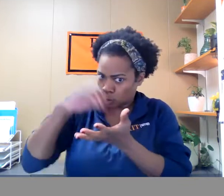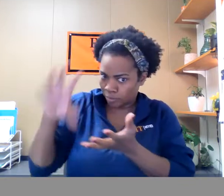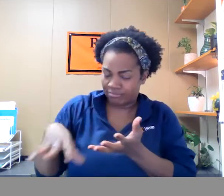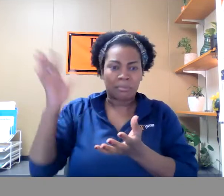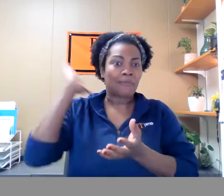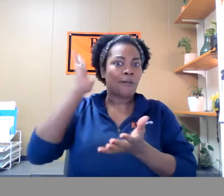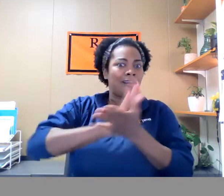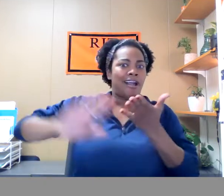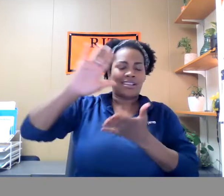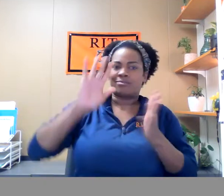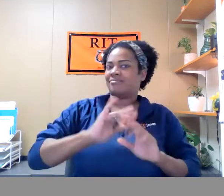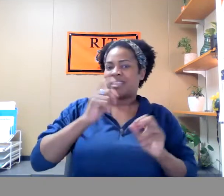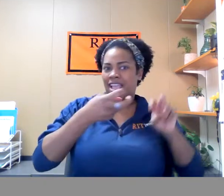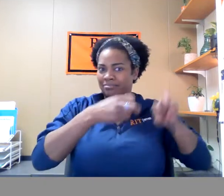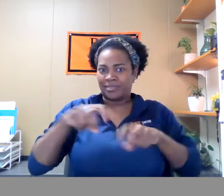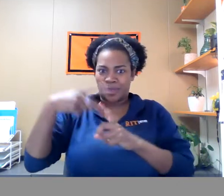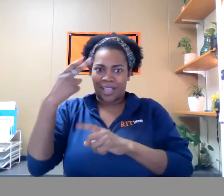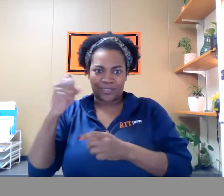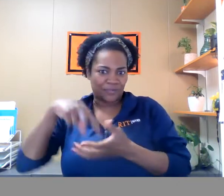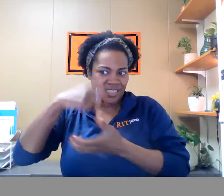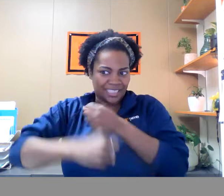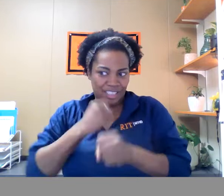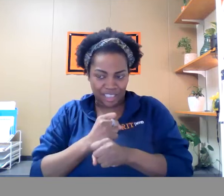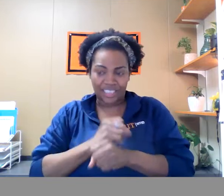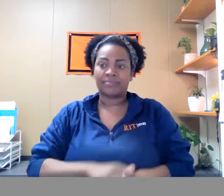in high school, before they came into the college environment,